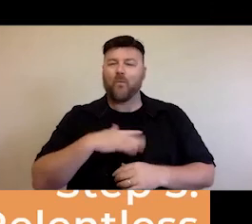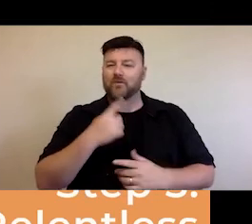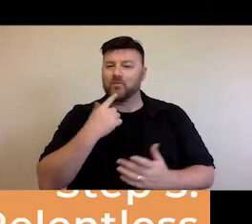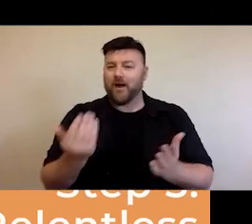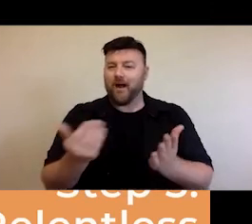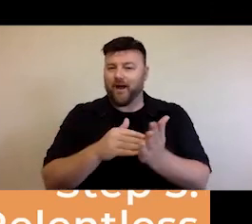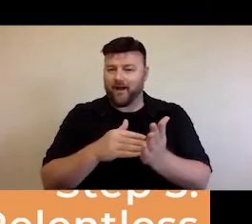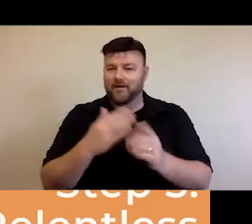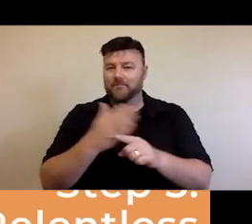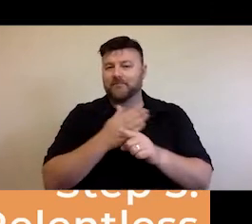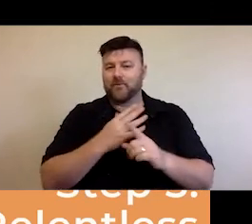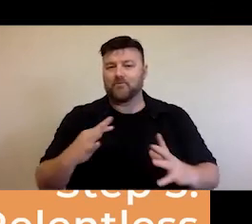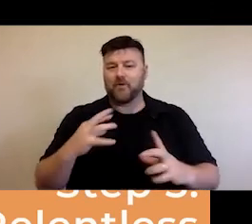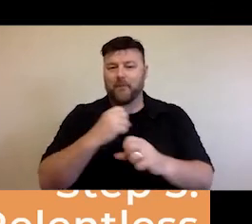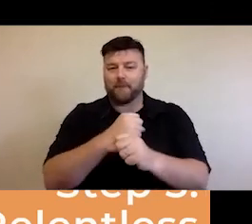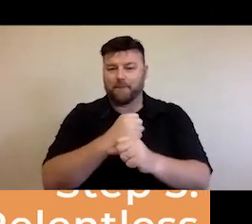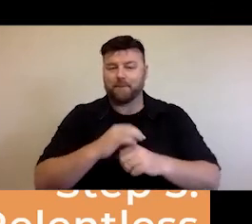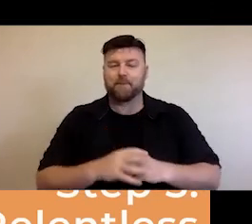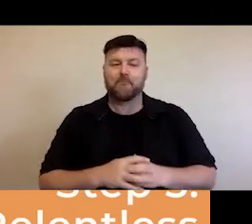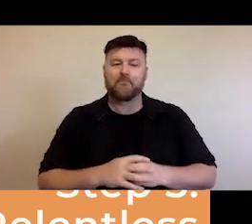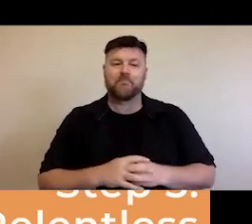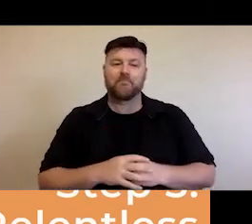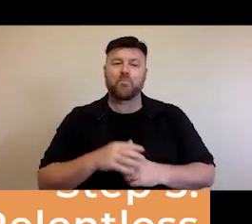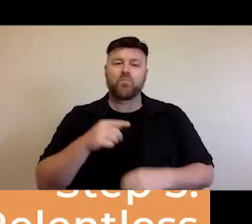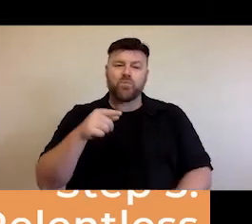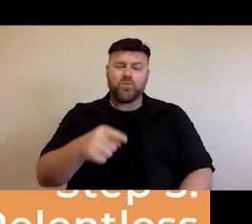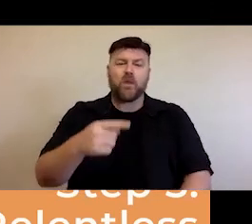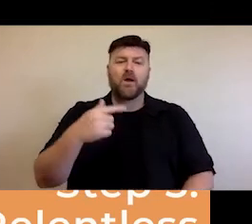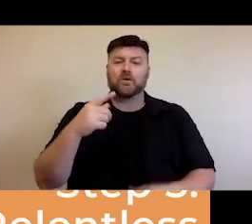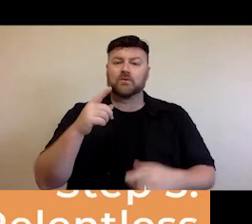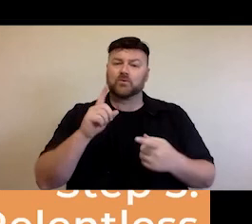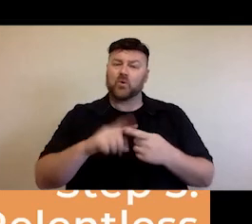questions. When we talk about relentless execution, we really want